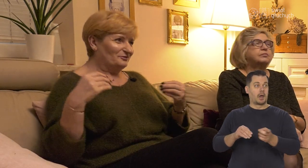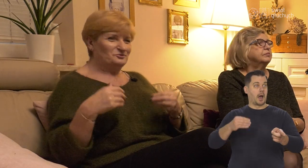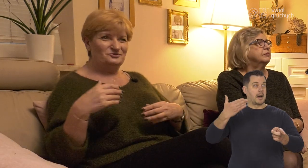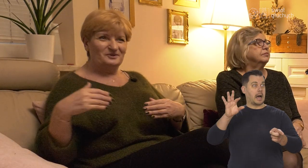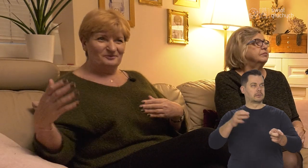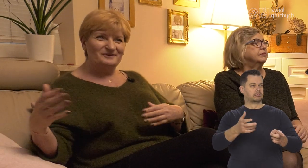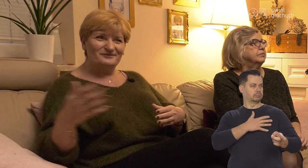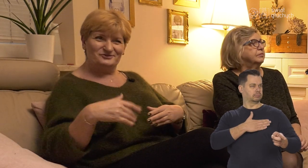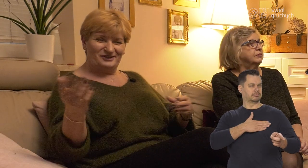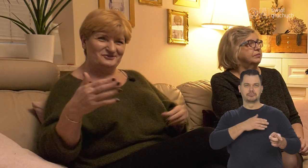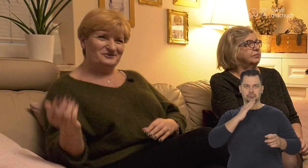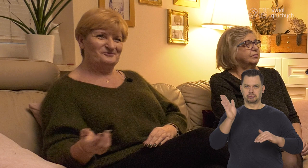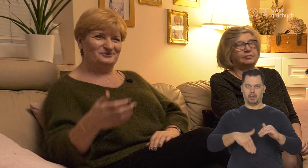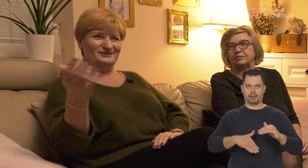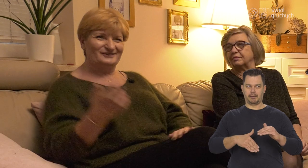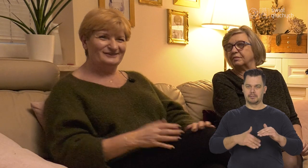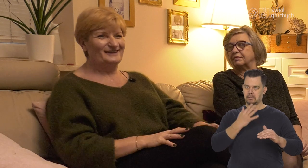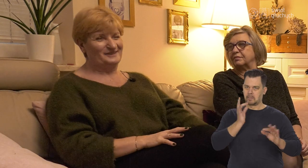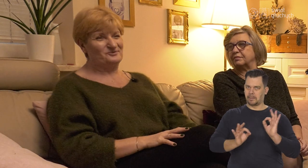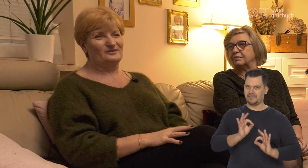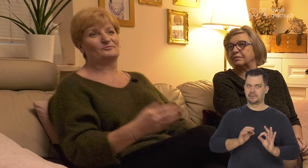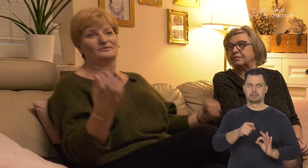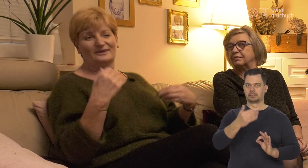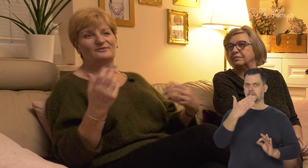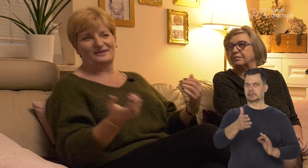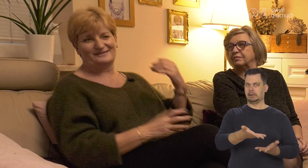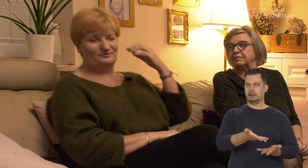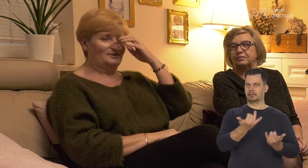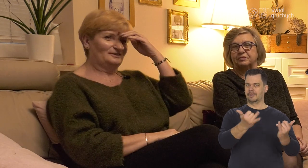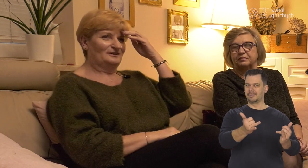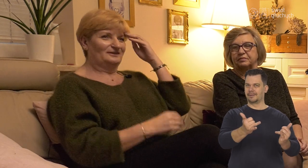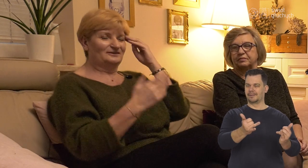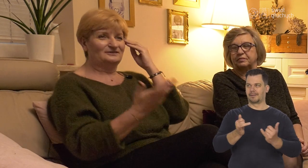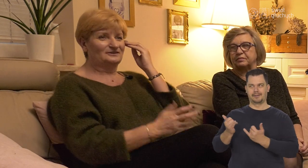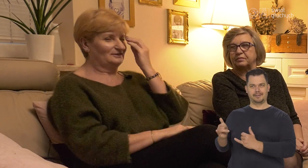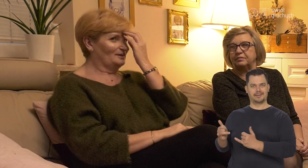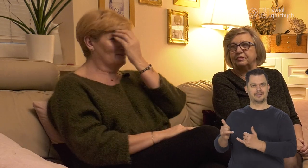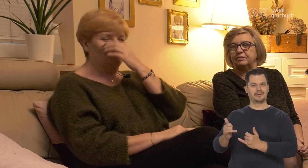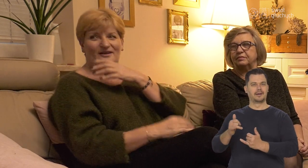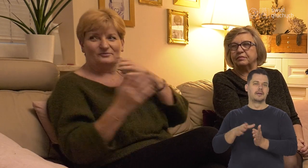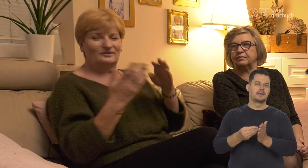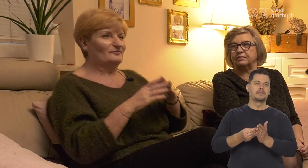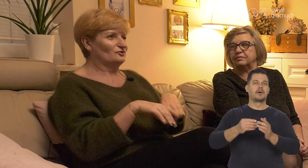he (Maks) corrects me „It’s incorrect, You should sign like this…” Well, because he doesn't know it. And other old gestures.